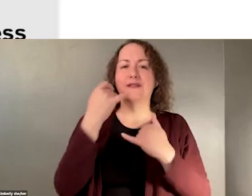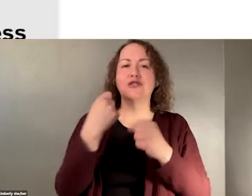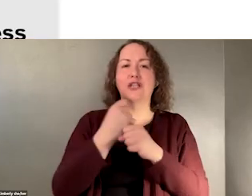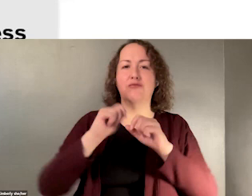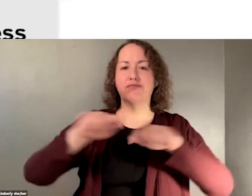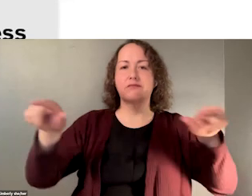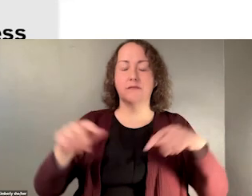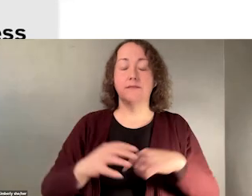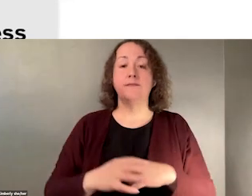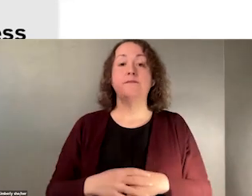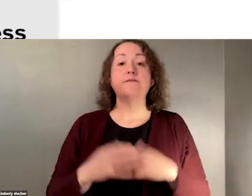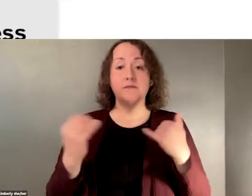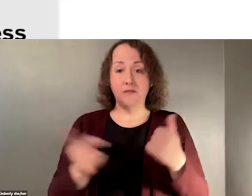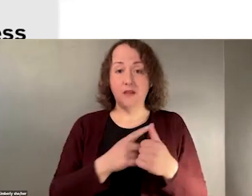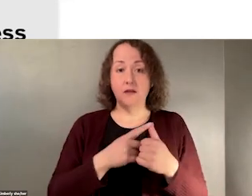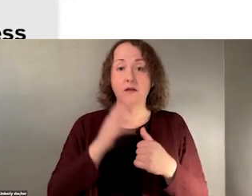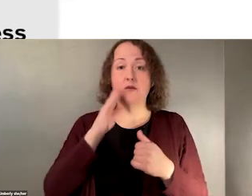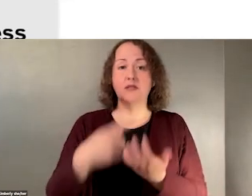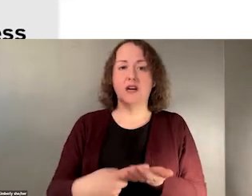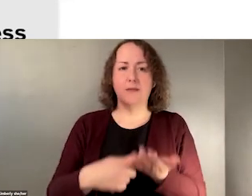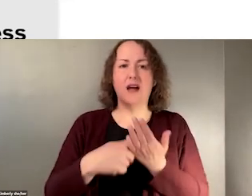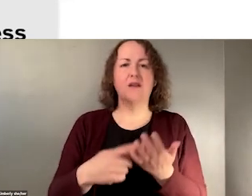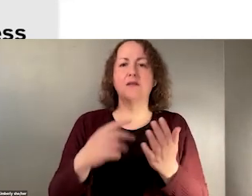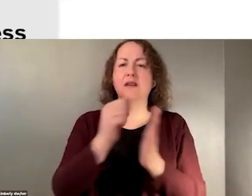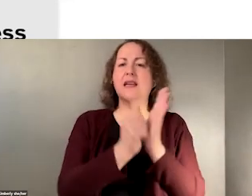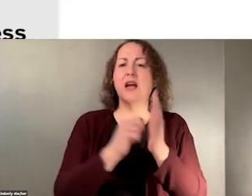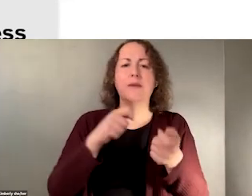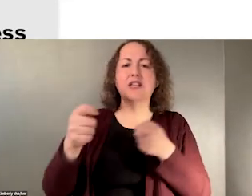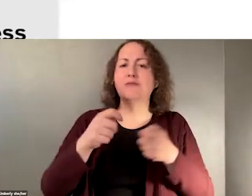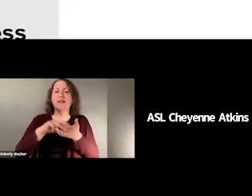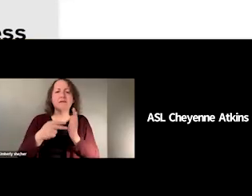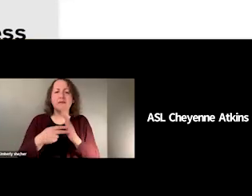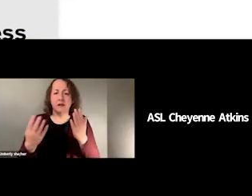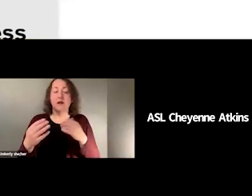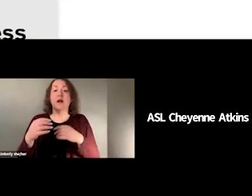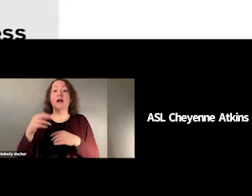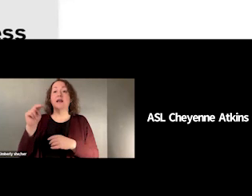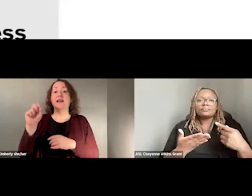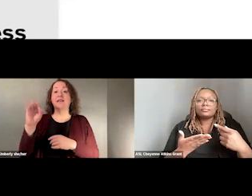First, let's talk about -- what is account management? And what is NSF working to do overall?